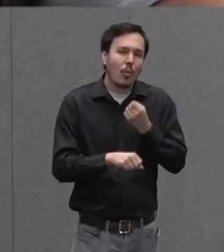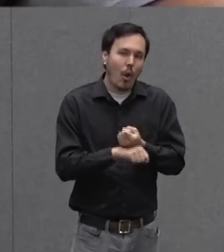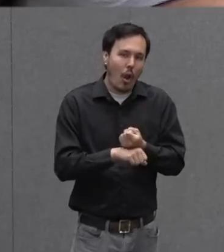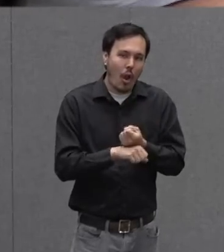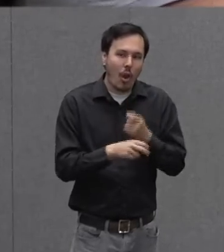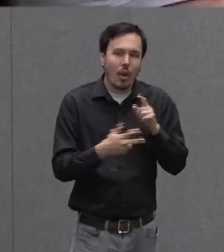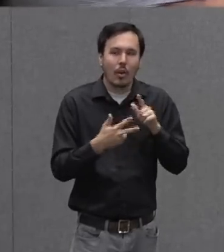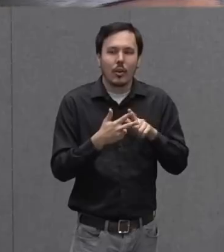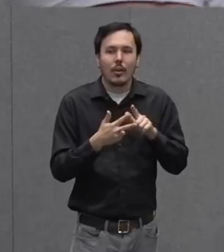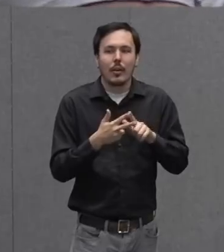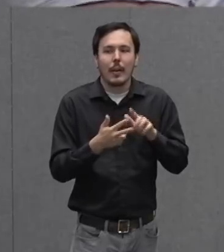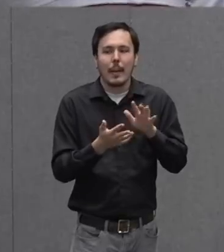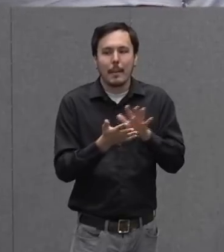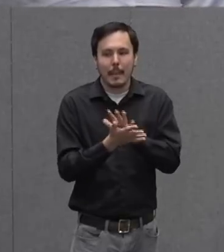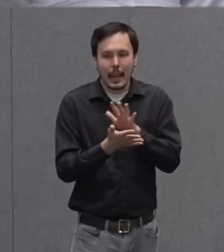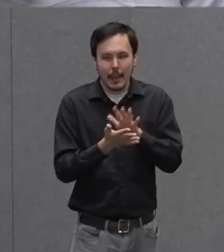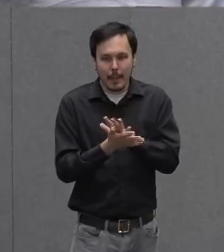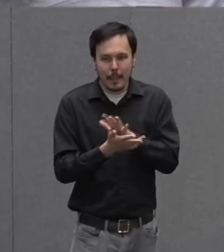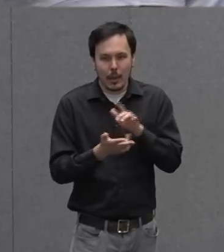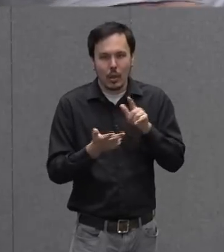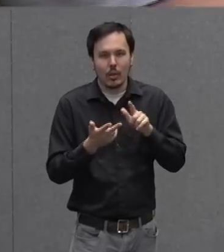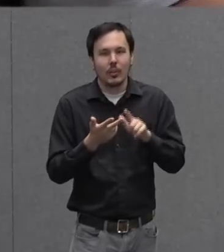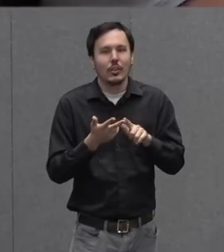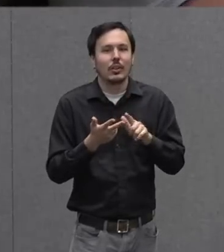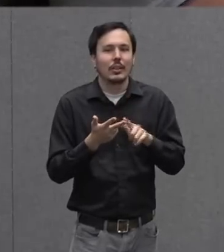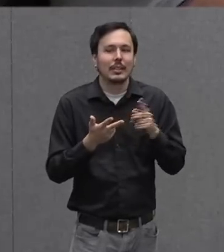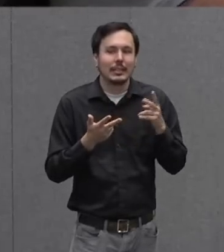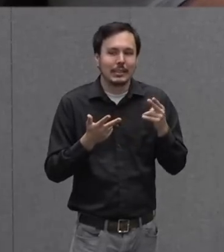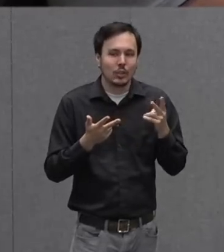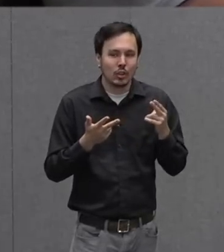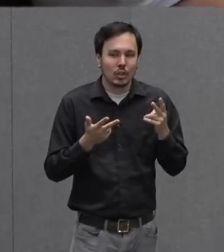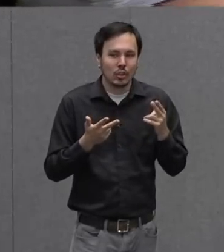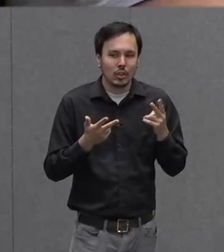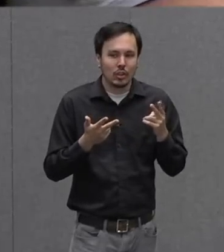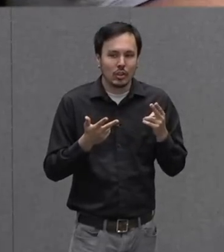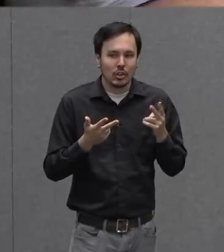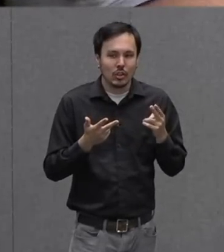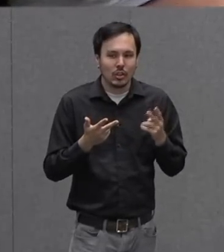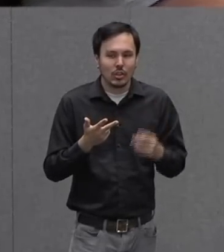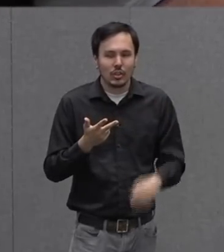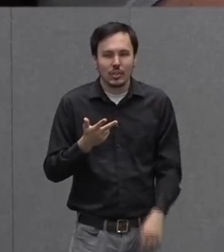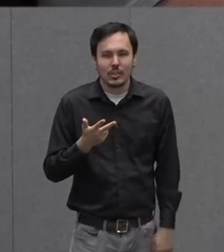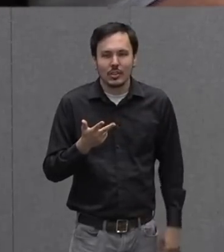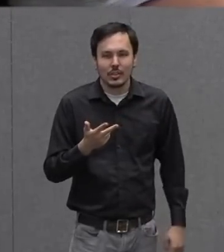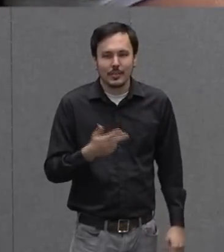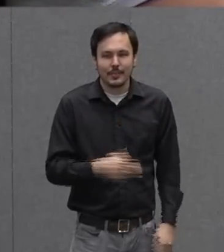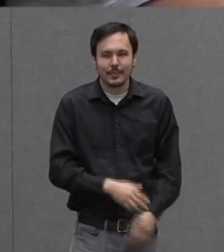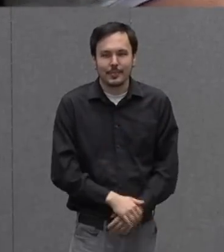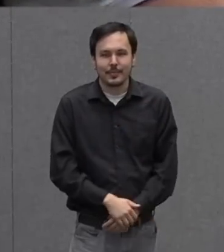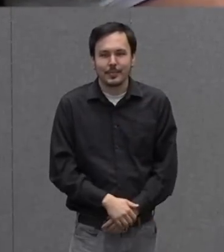paper, scissors. Here they are: rock, paper, and scissors.